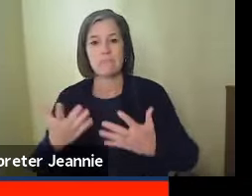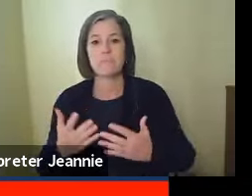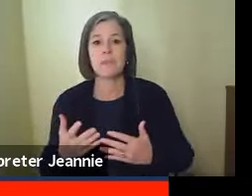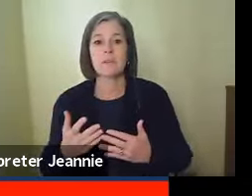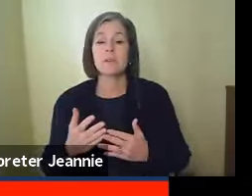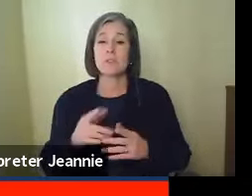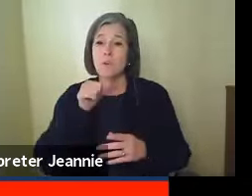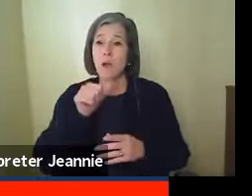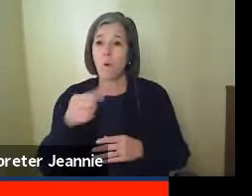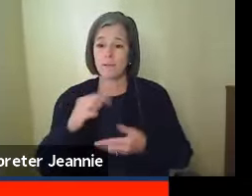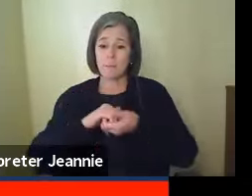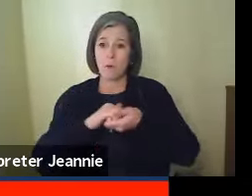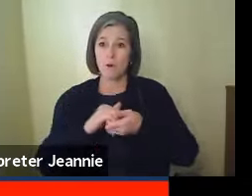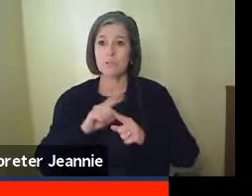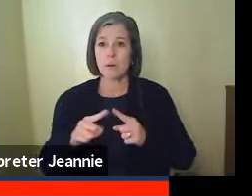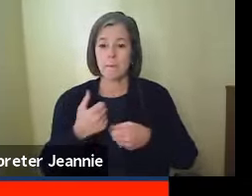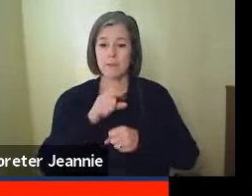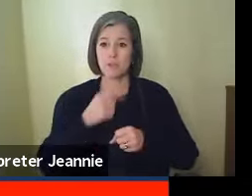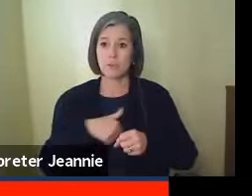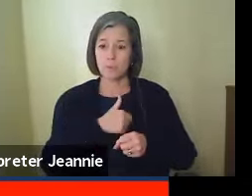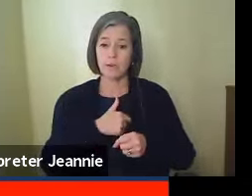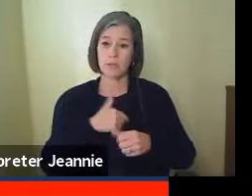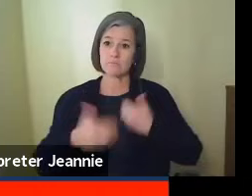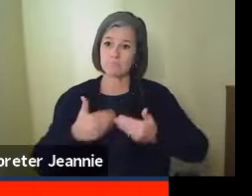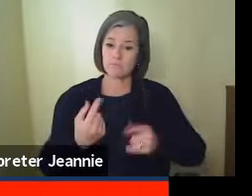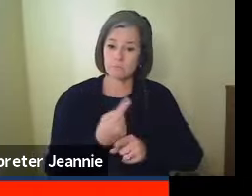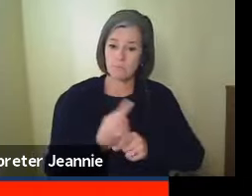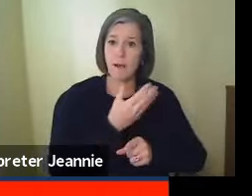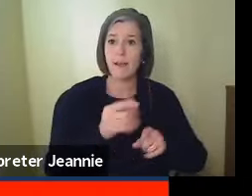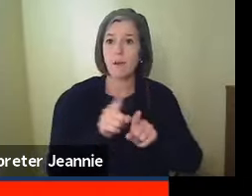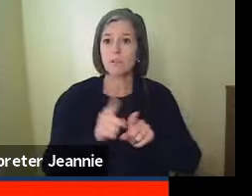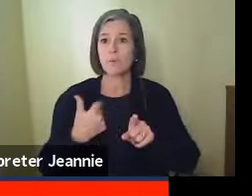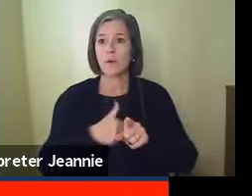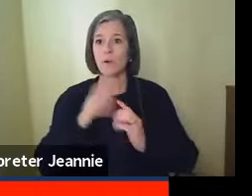is on the right track, but are also assisting us in communicating with you and their constituents